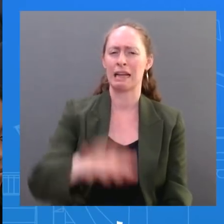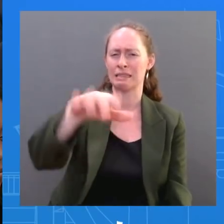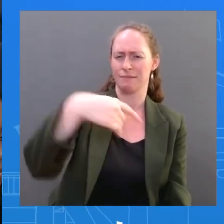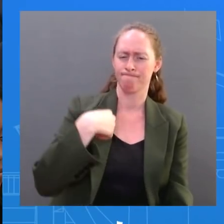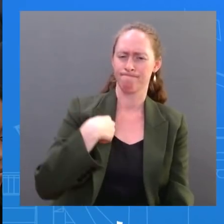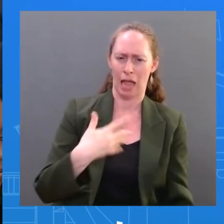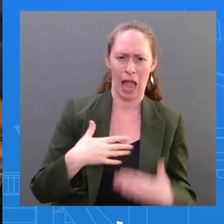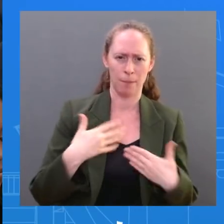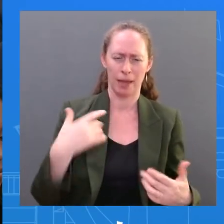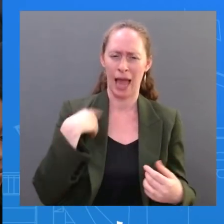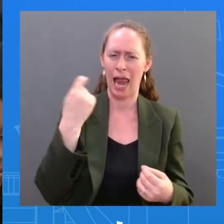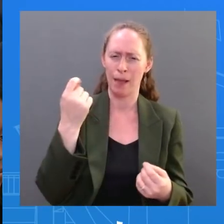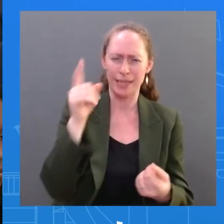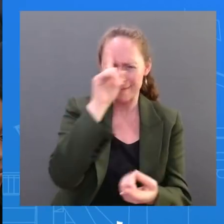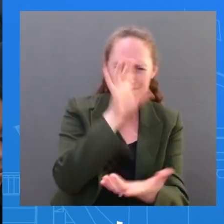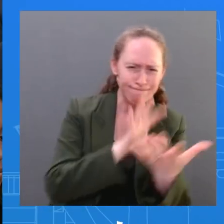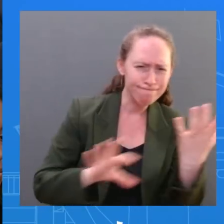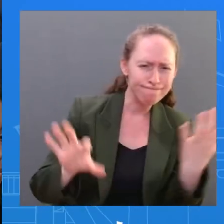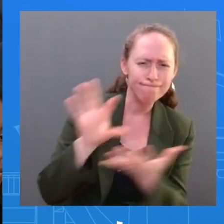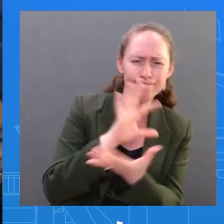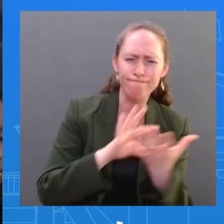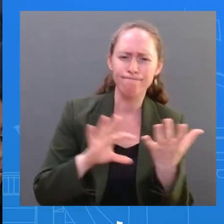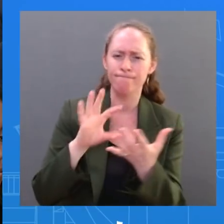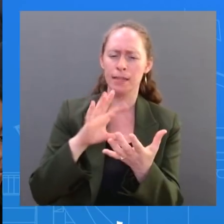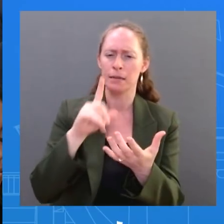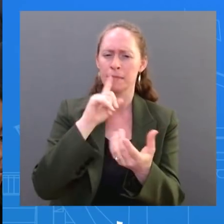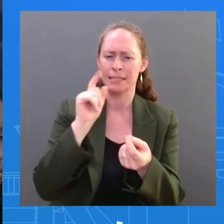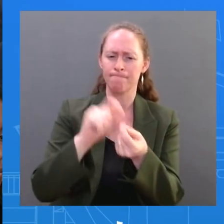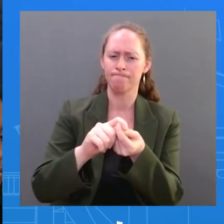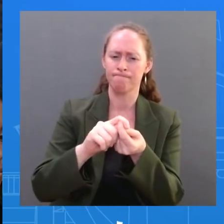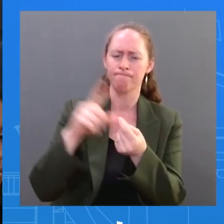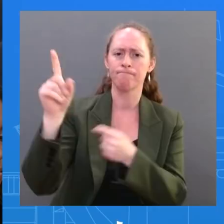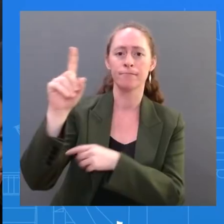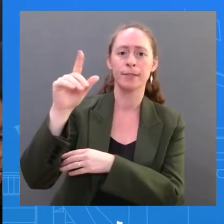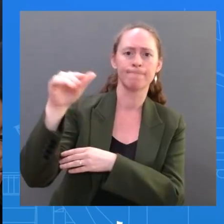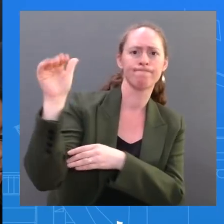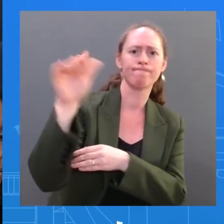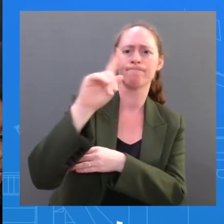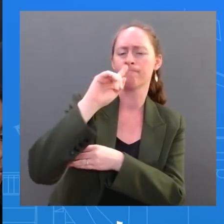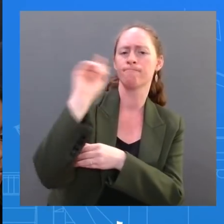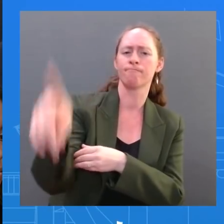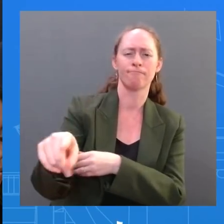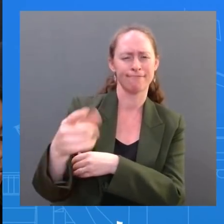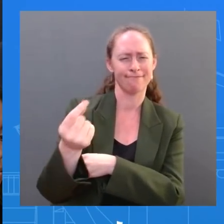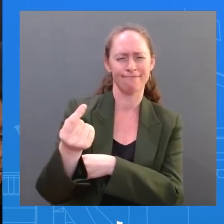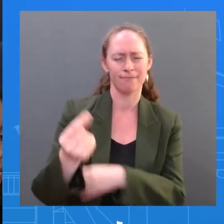It says here that it directs Mr. Becerra to develop